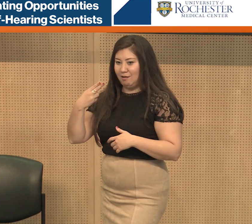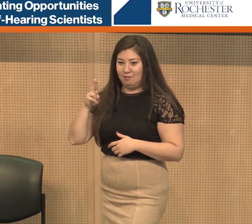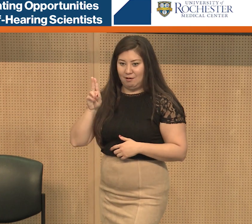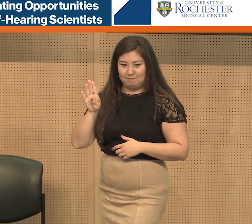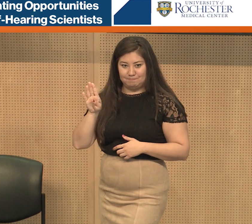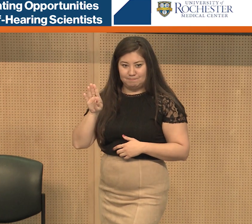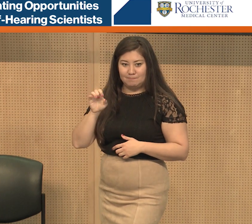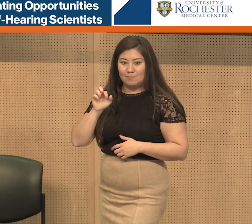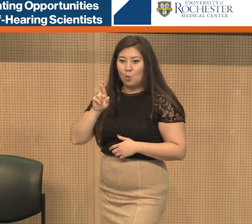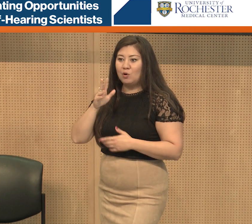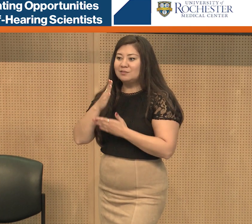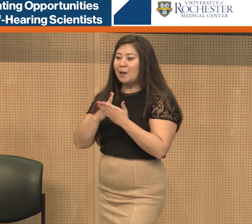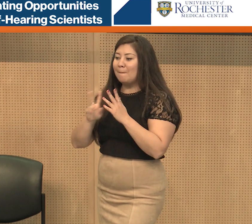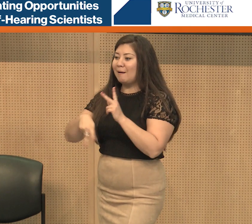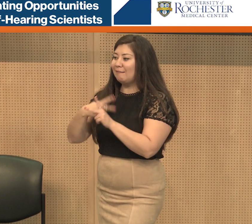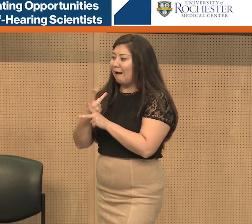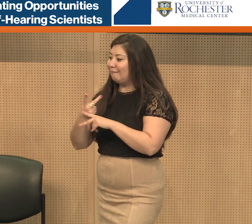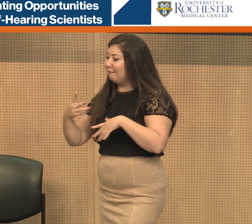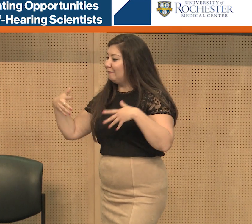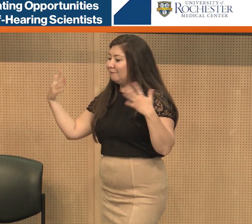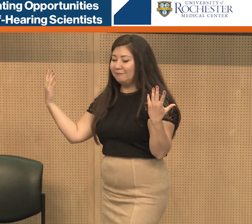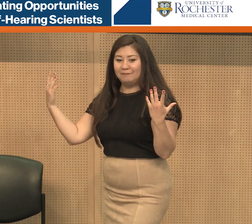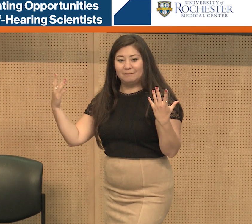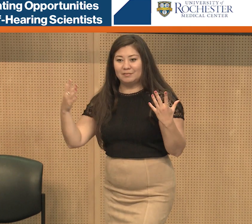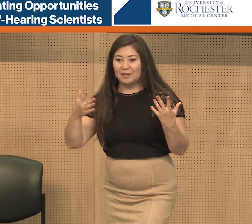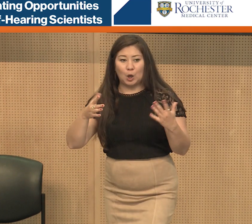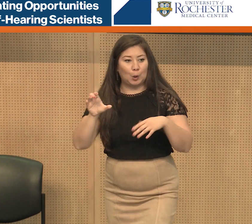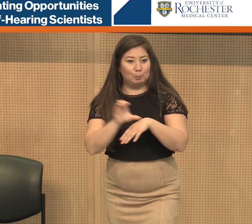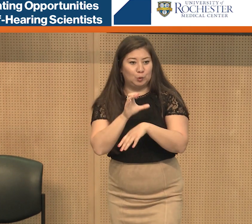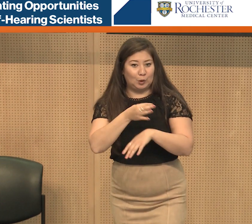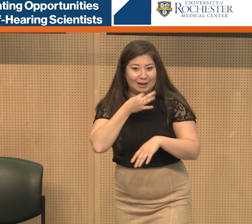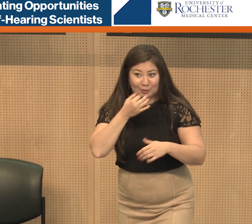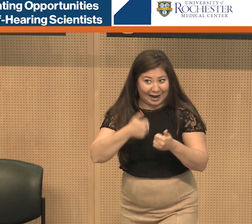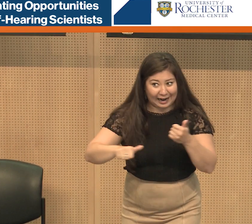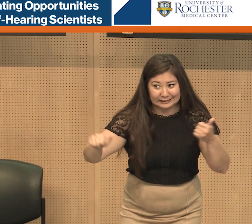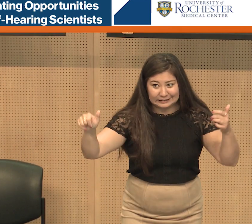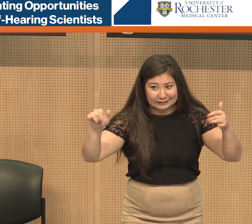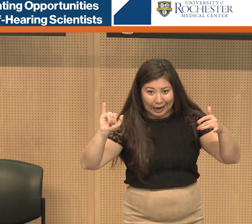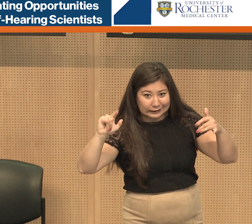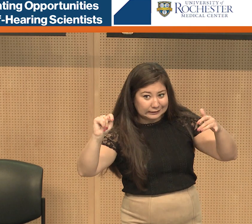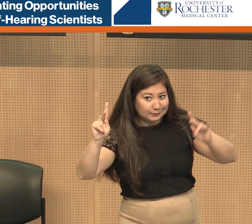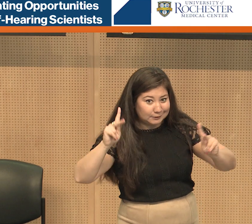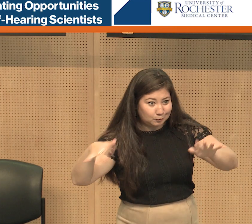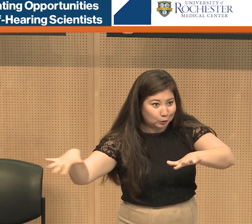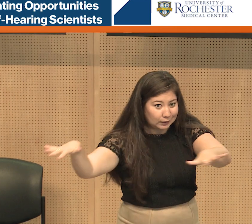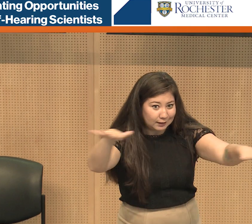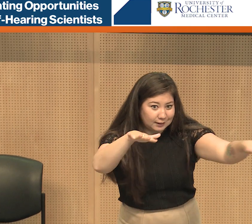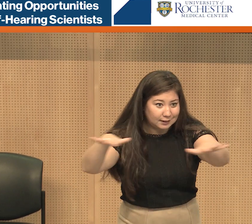I would like there to be some kind of hub, or I don't know if there are any IT people in the room